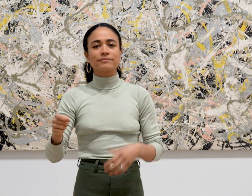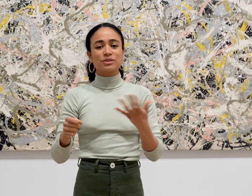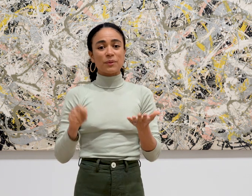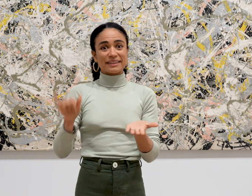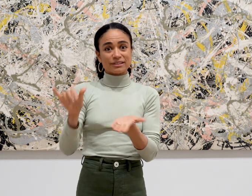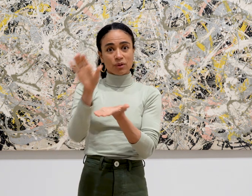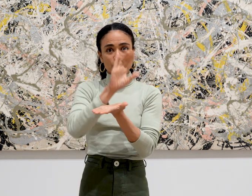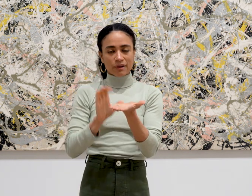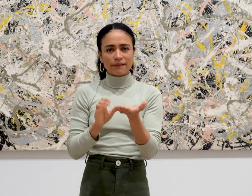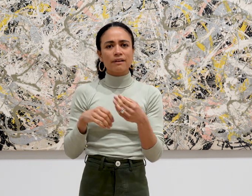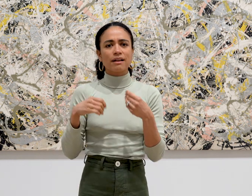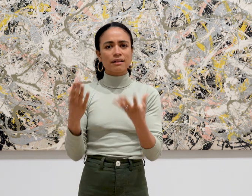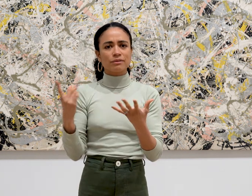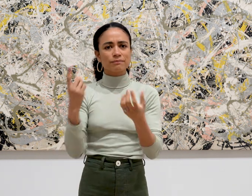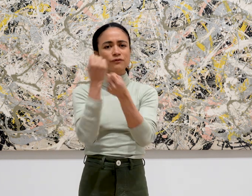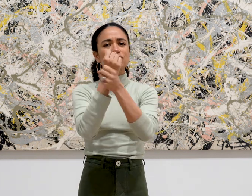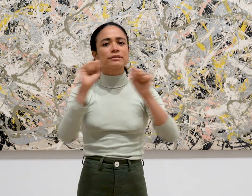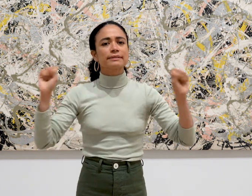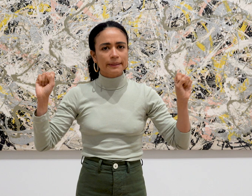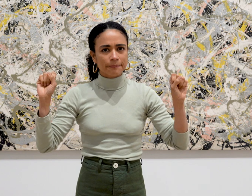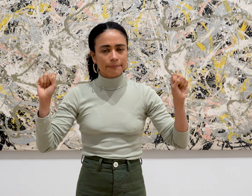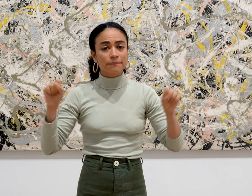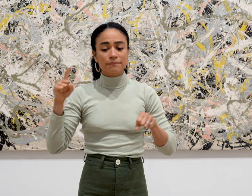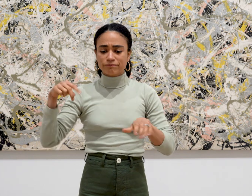This choreography and movement allowed him freedom.